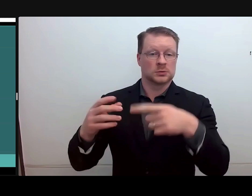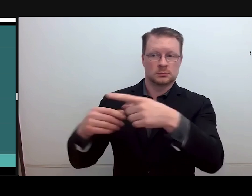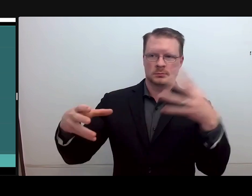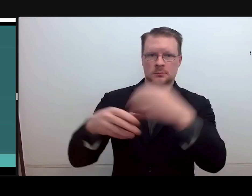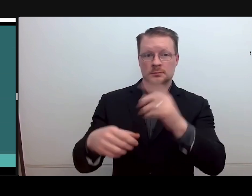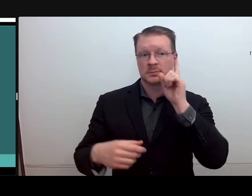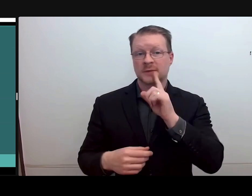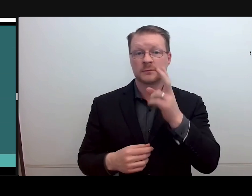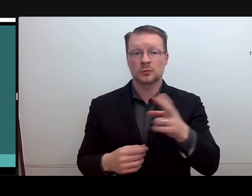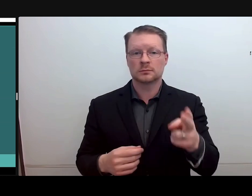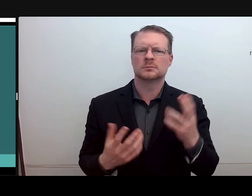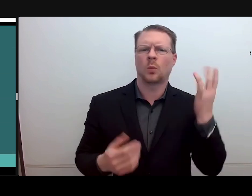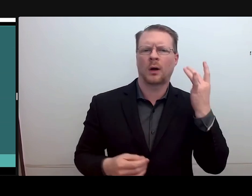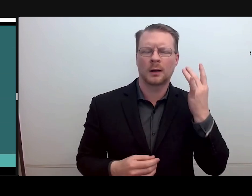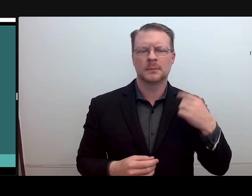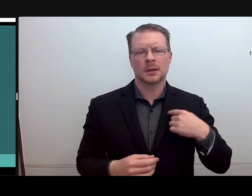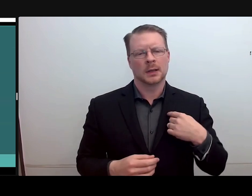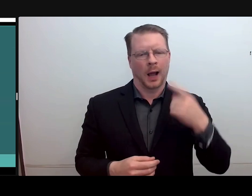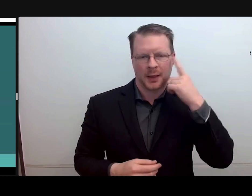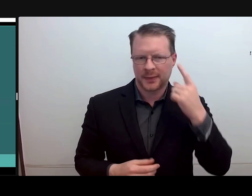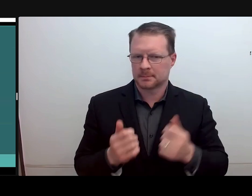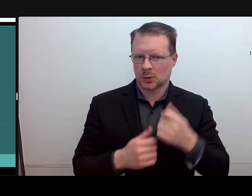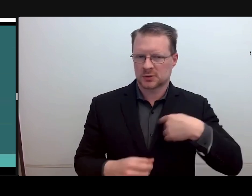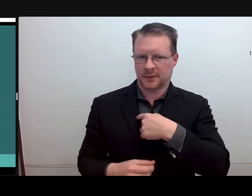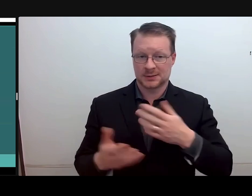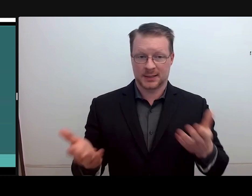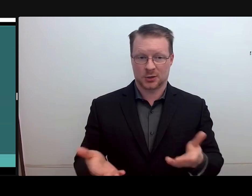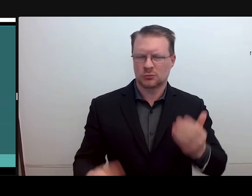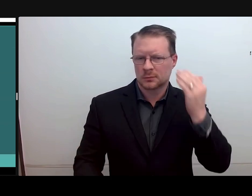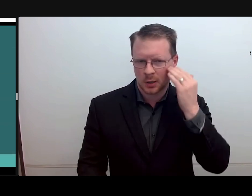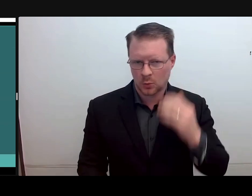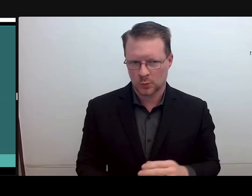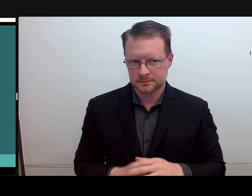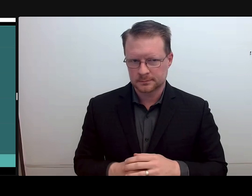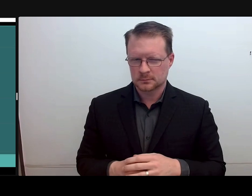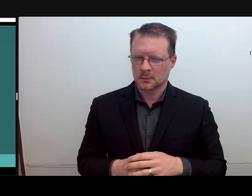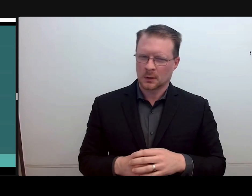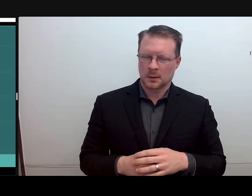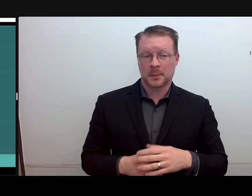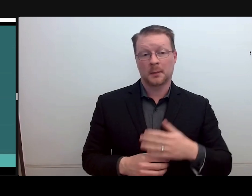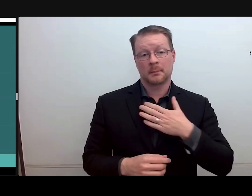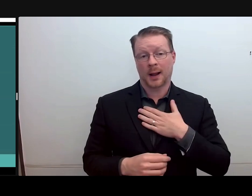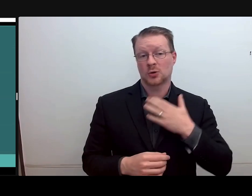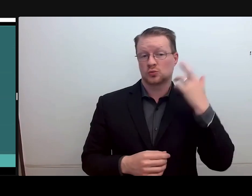Having a healthcare workforce that includes deaf and hard-of-hearing people, we might want to look at what rationale is there.